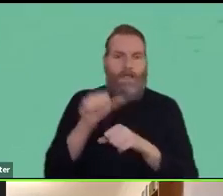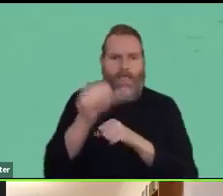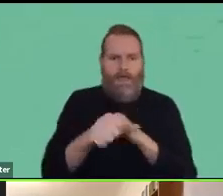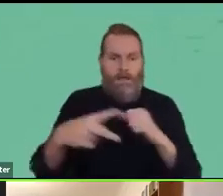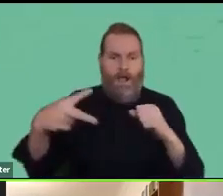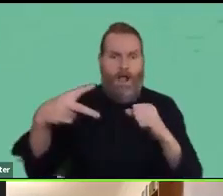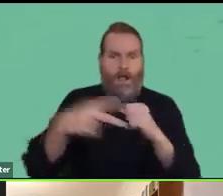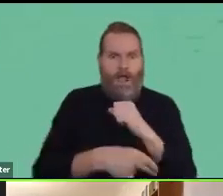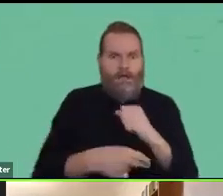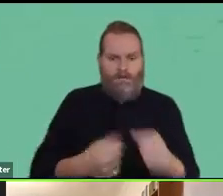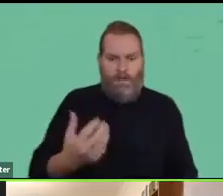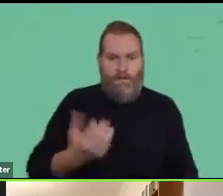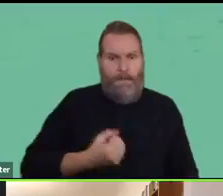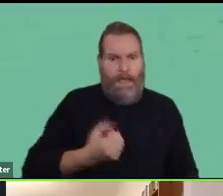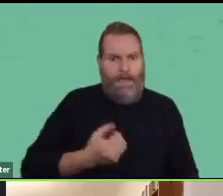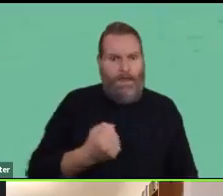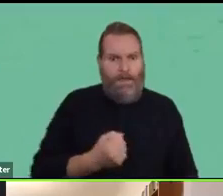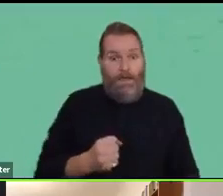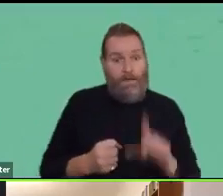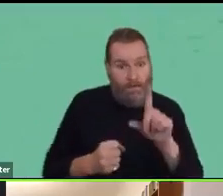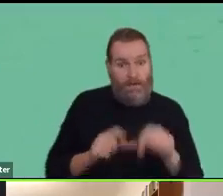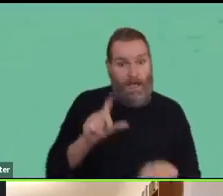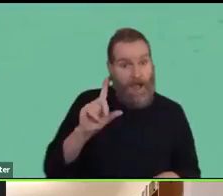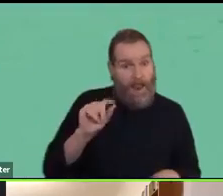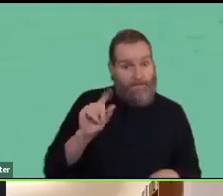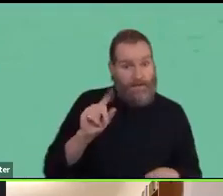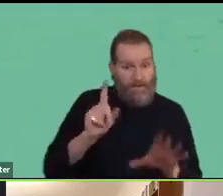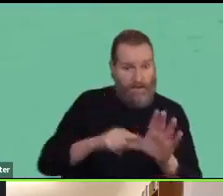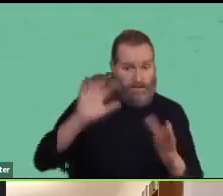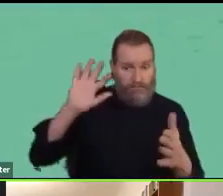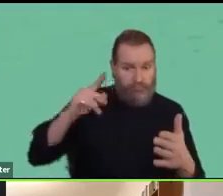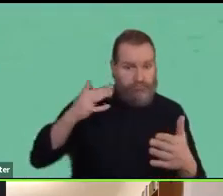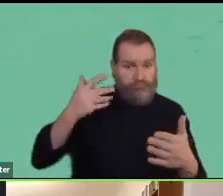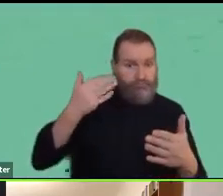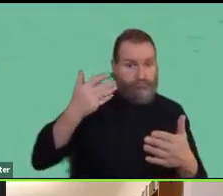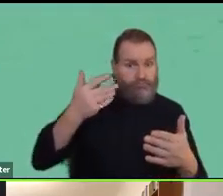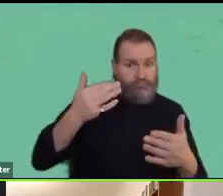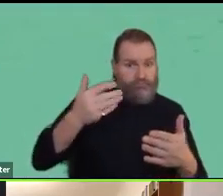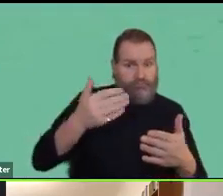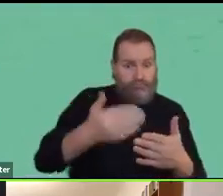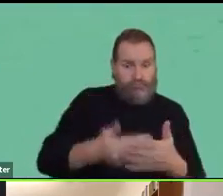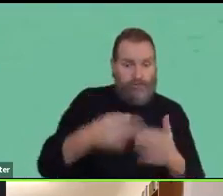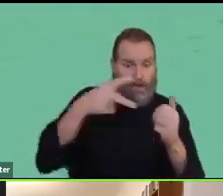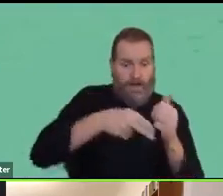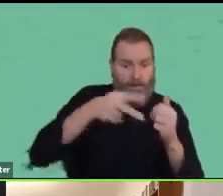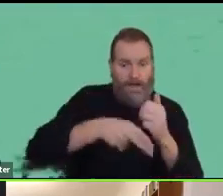after 11 years of pay restraint they can't even be bothered to turn up to justify what